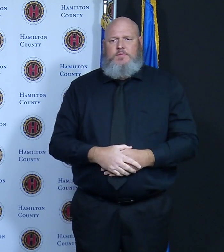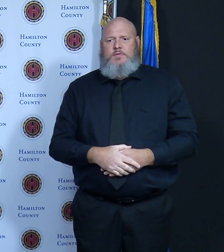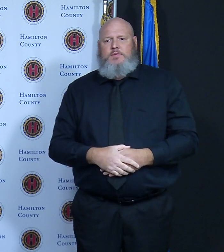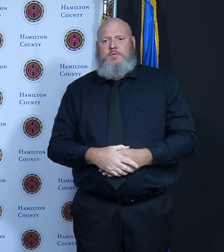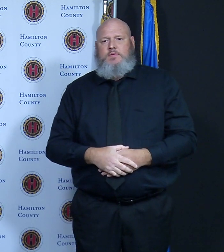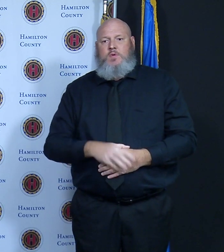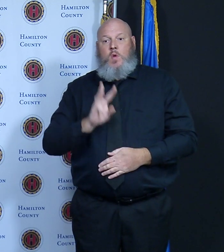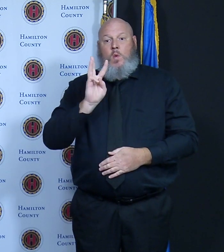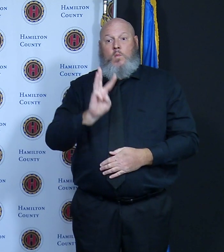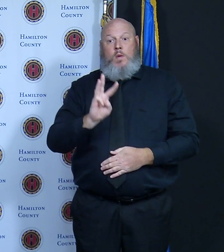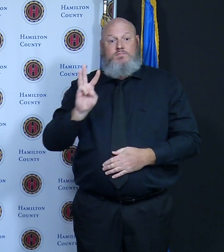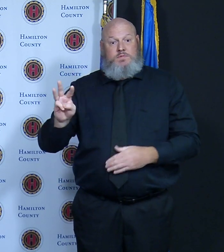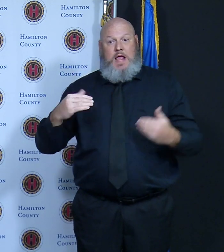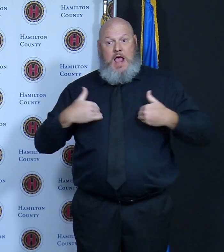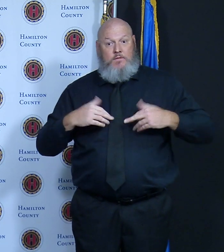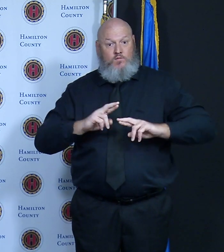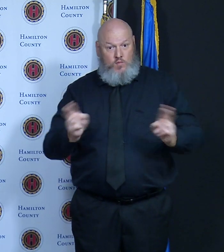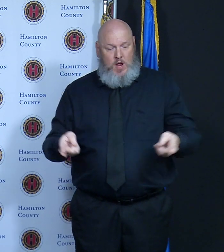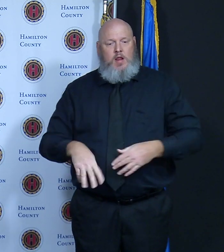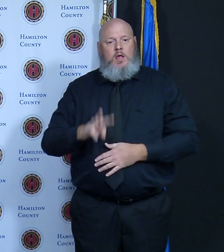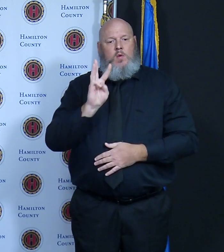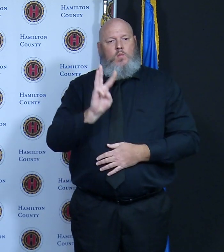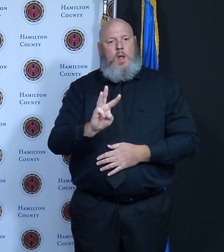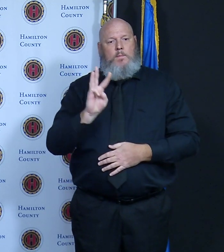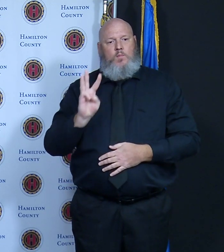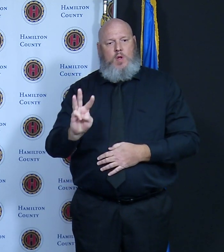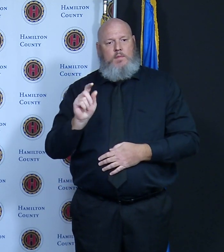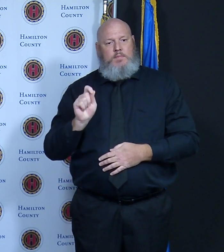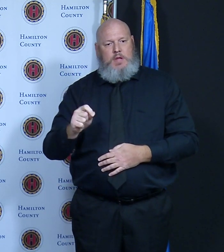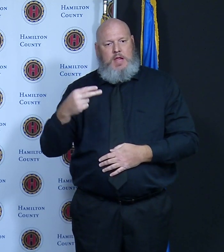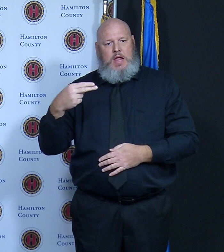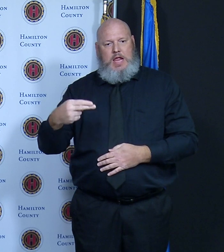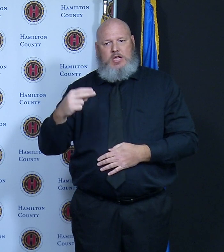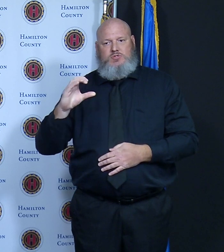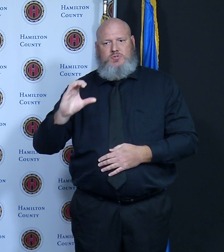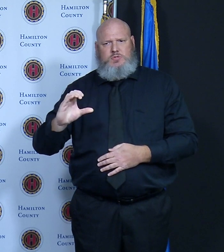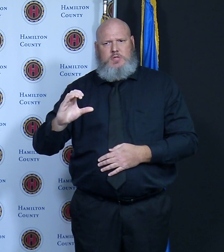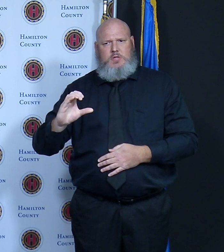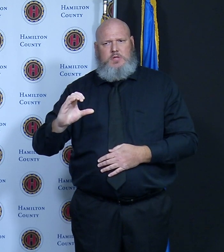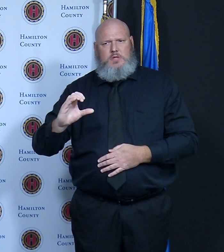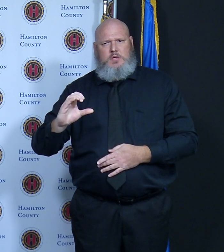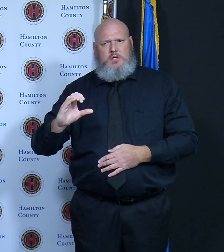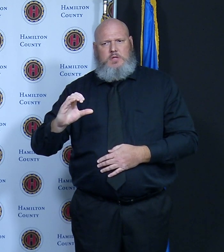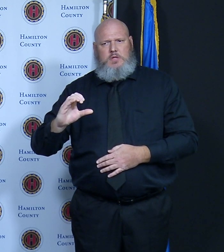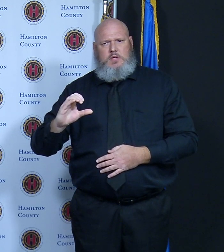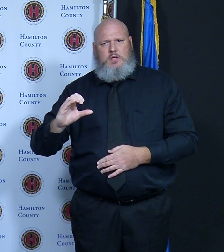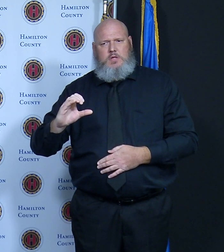up within alert Hamilton County at alertHC.org a specific Covid-19 alert